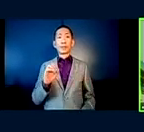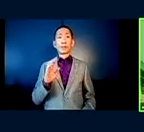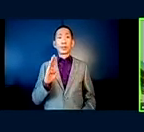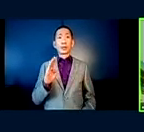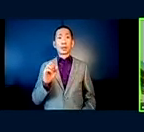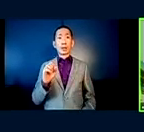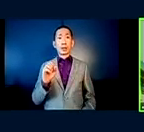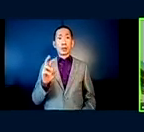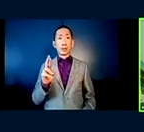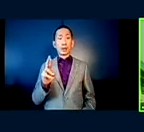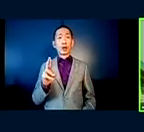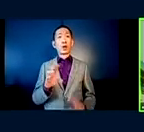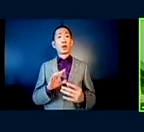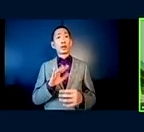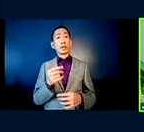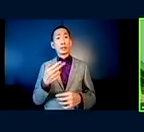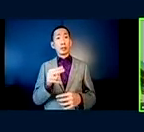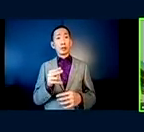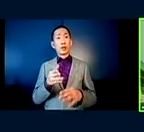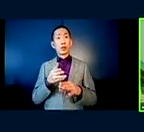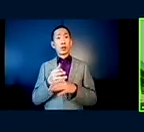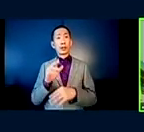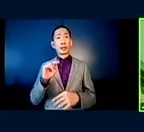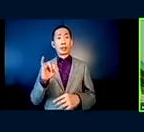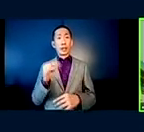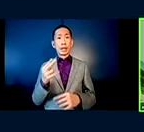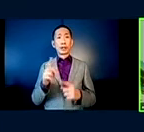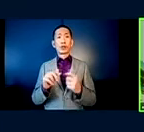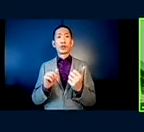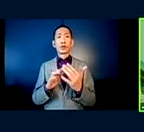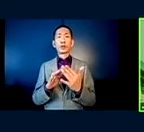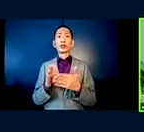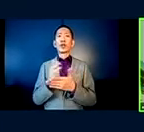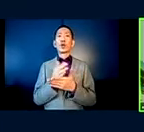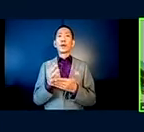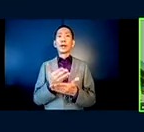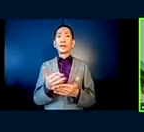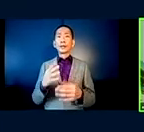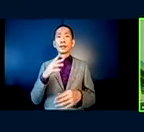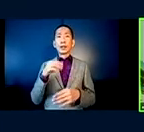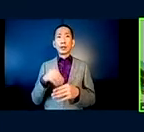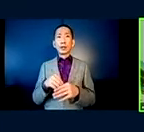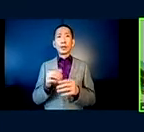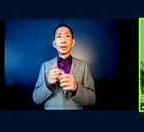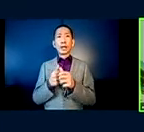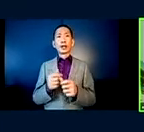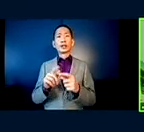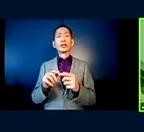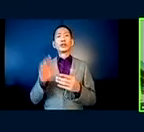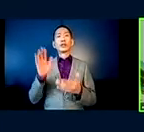SUPPLEMENTAL FUNDING ANNOUNCEMENTS. AND OBSSR RELEASED ITS OWN, A TRANS-NIH ONE IN NATURE TO ADDRESS A RANGE OF THINGS